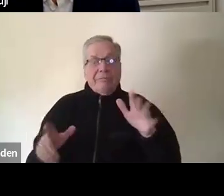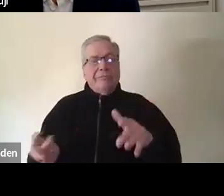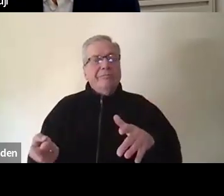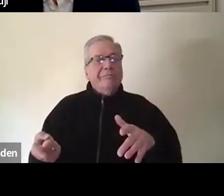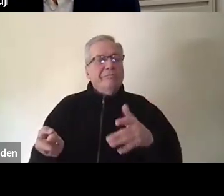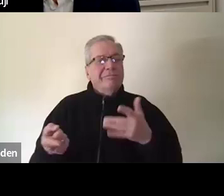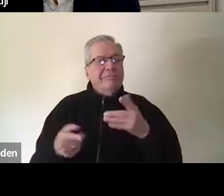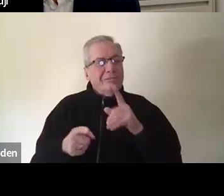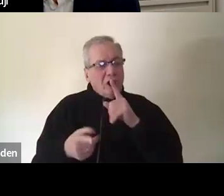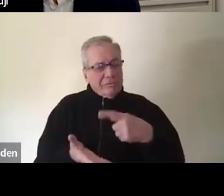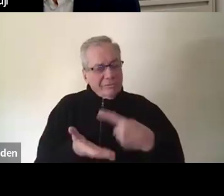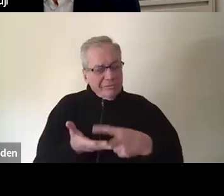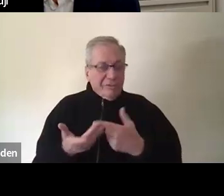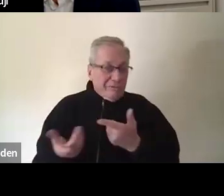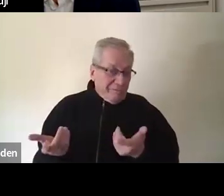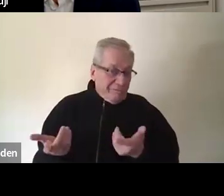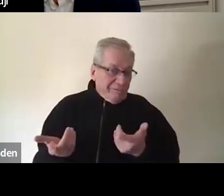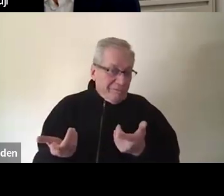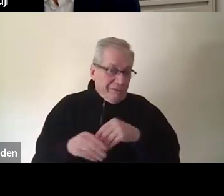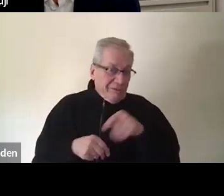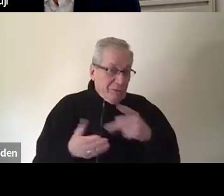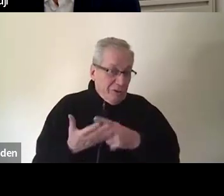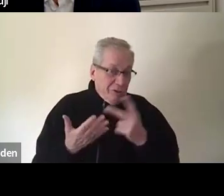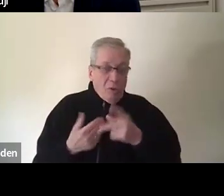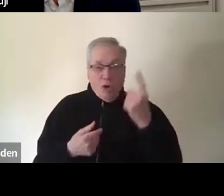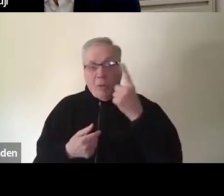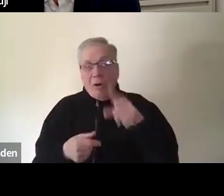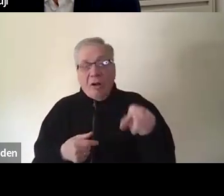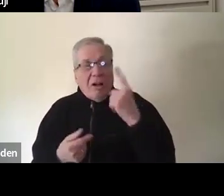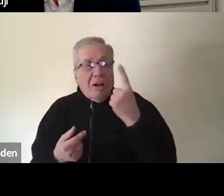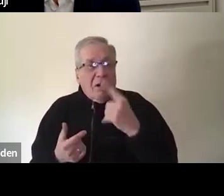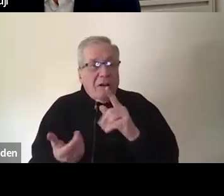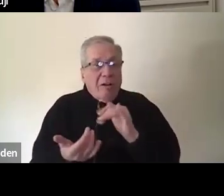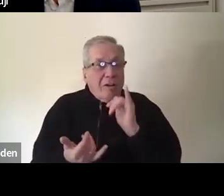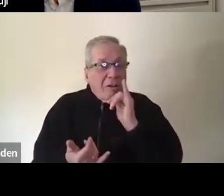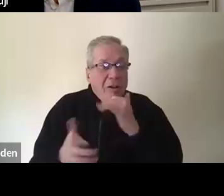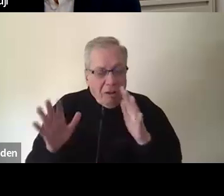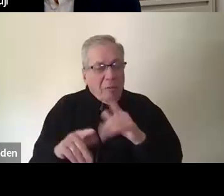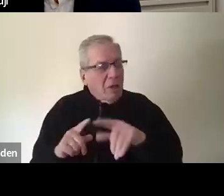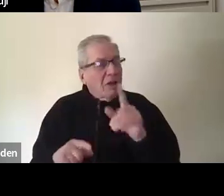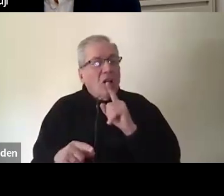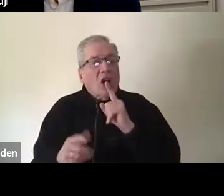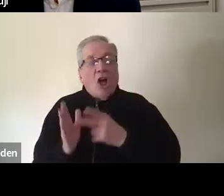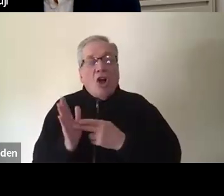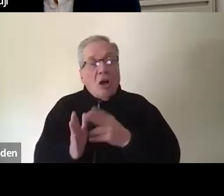then when somebody did something wrong, and honestly so many people by the end new about